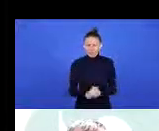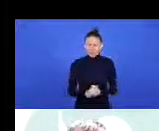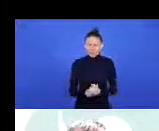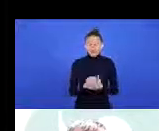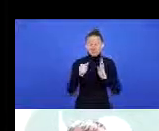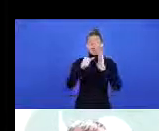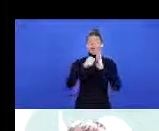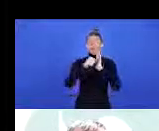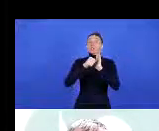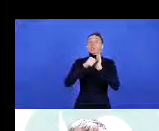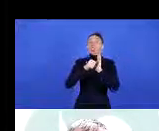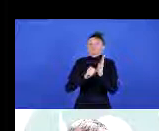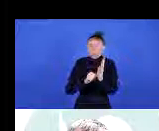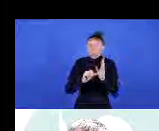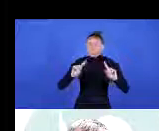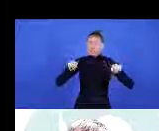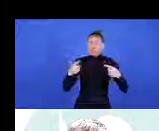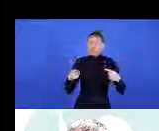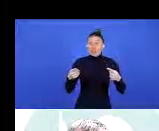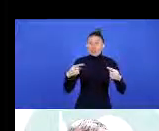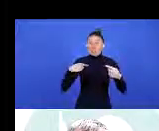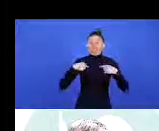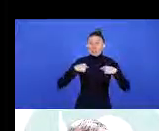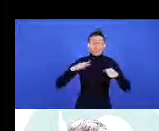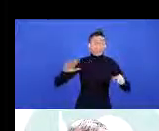you found yourself in. First month after surgery, I